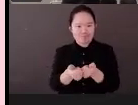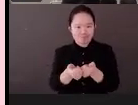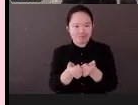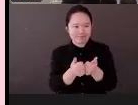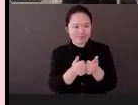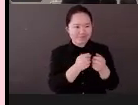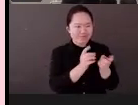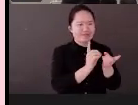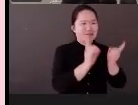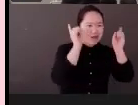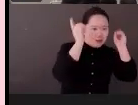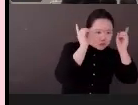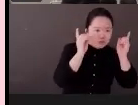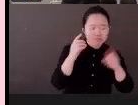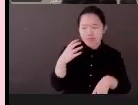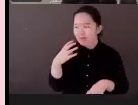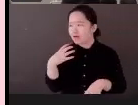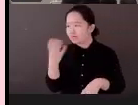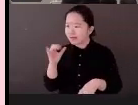intermediate solution, would originate